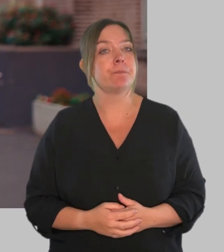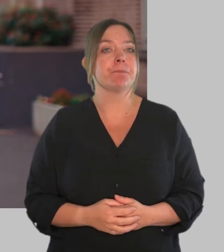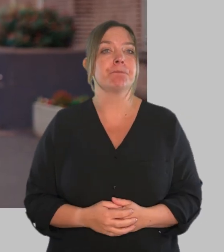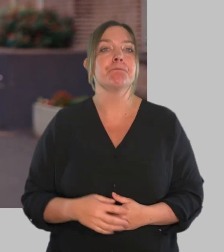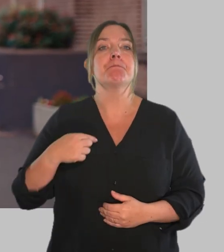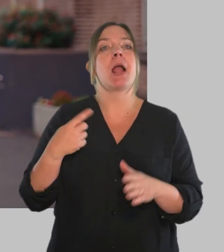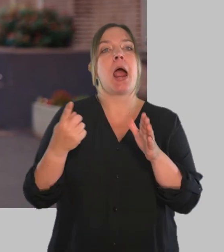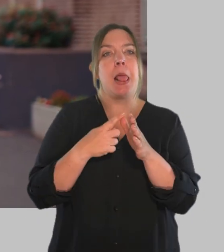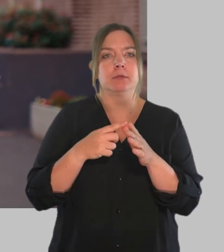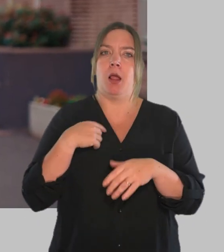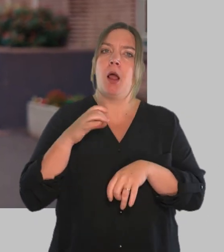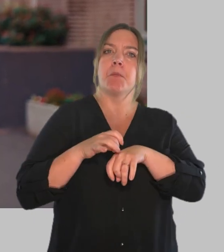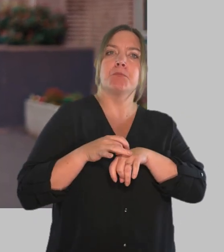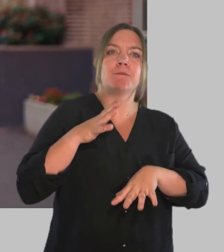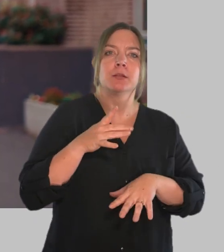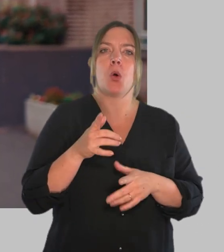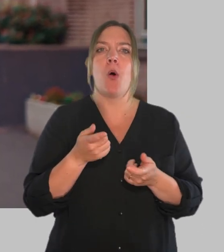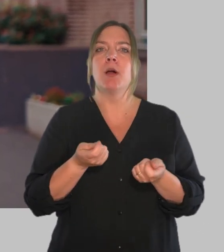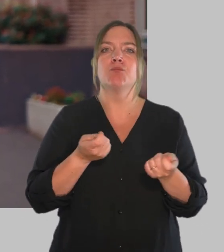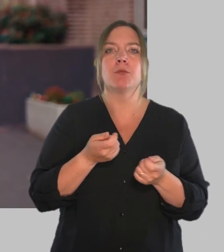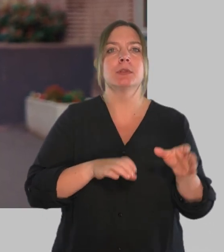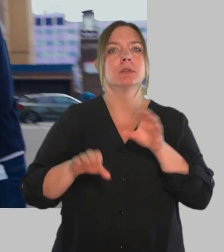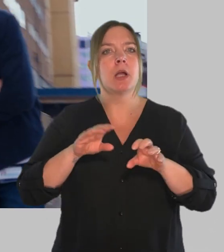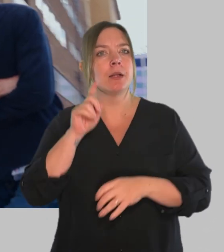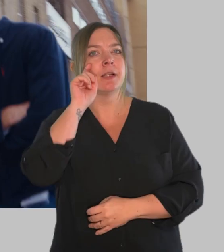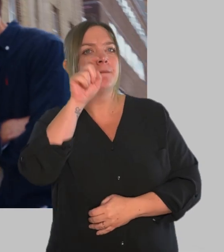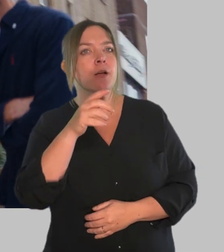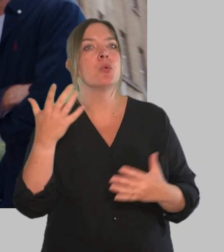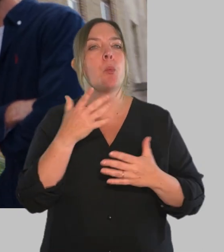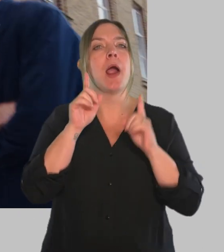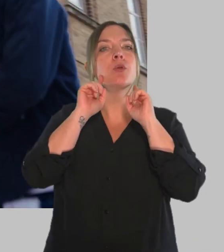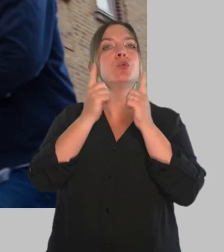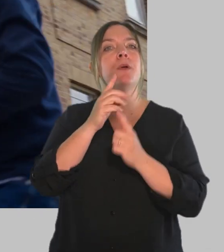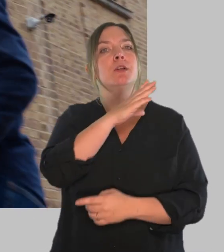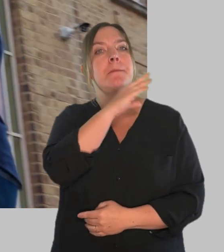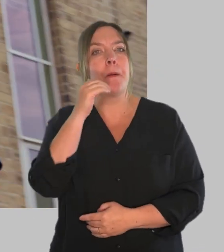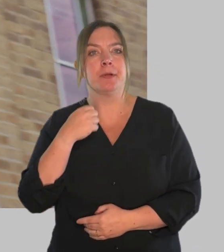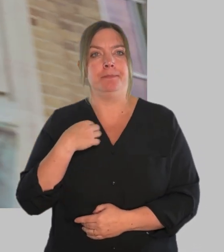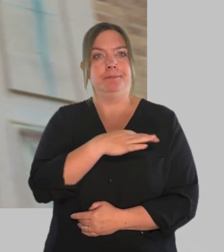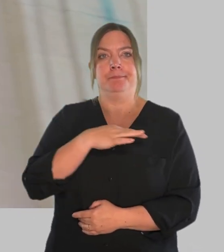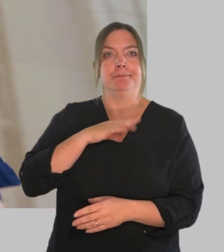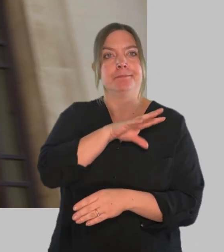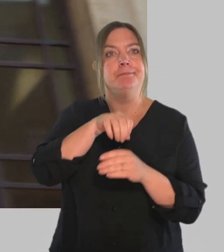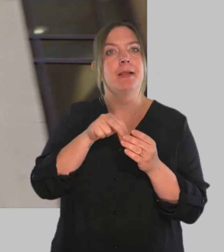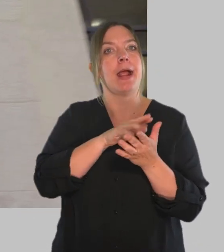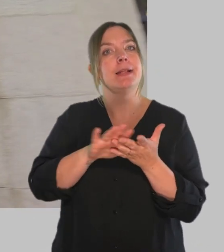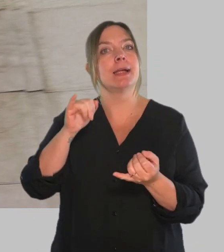I'm Professor of Regulatory Science and Innovation at the University of Birmingham and a clinician in the NHS, where I'm an ophthalmologist.